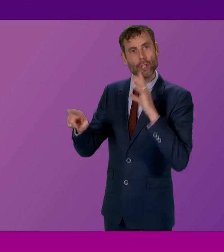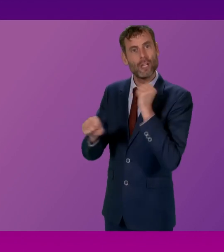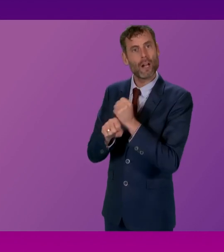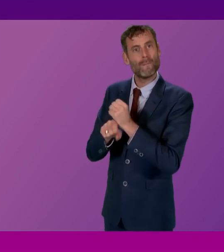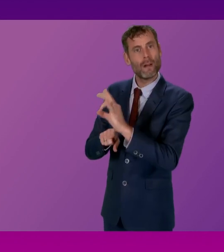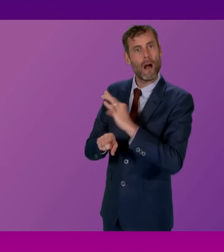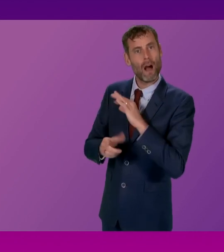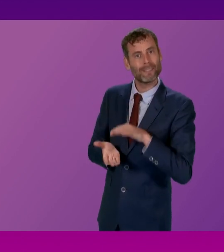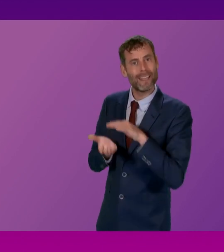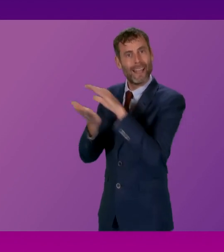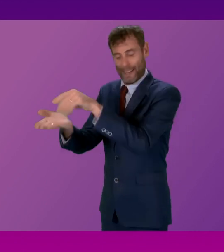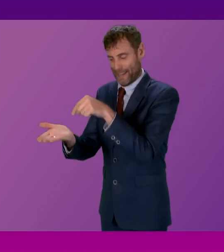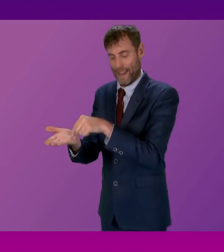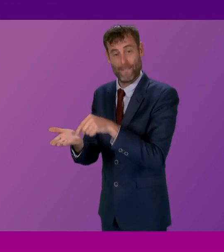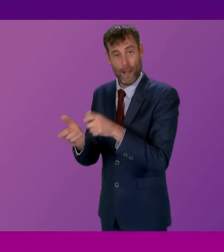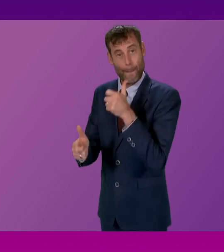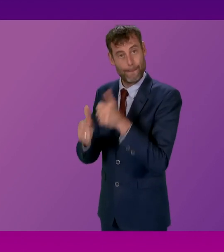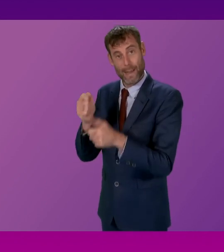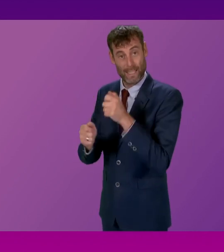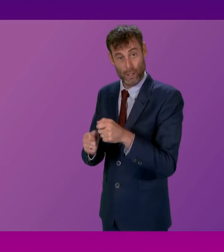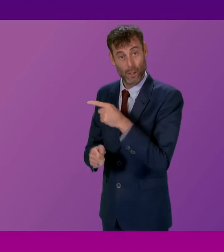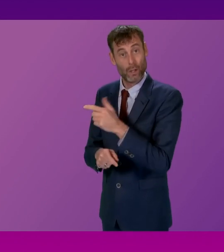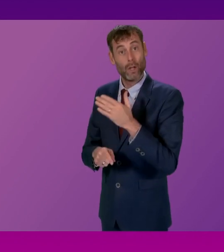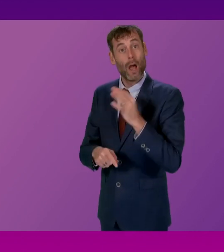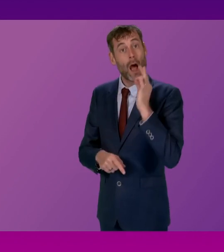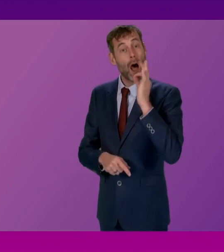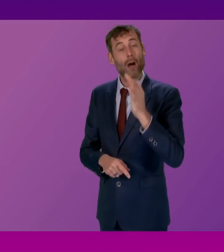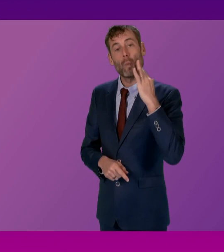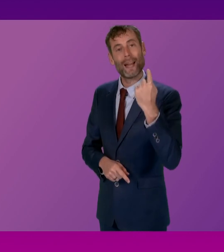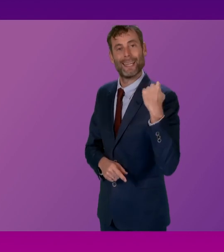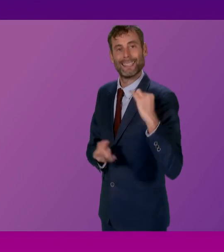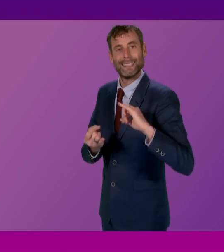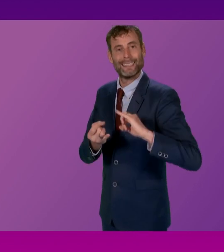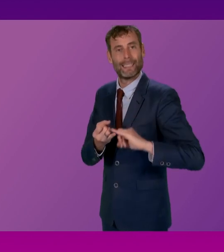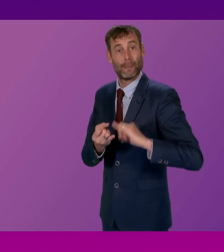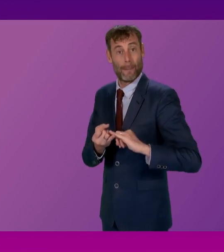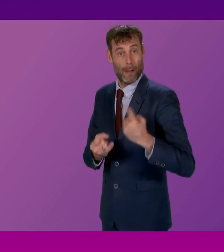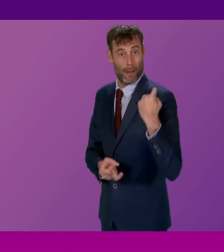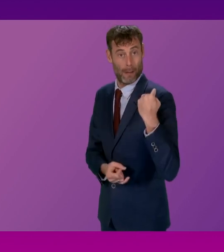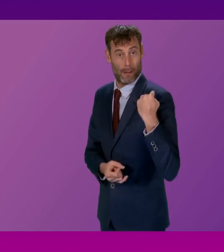“The messages were asked for in September, just a matter of weeks ago.”